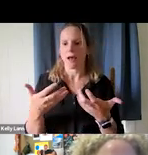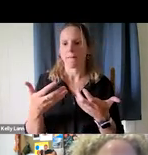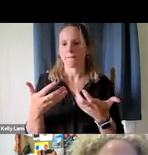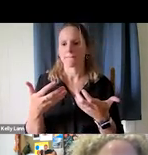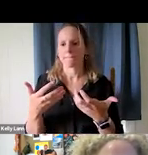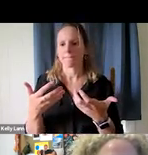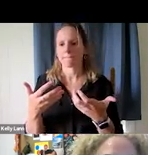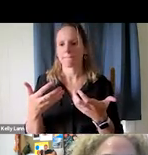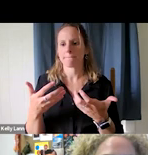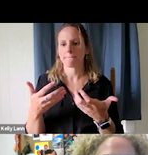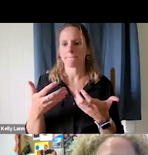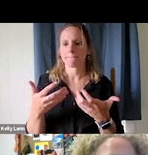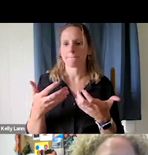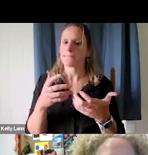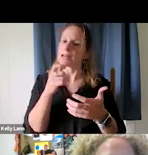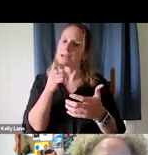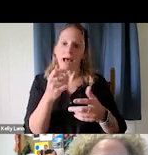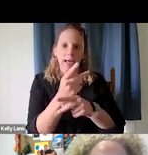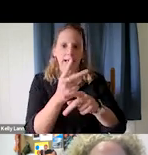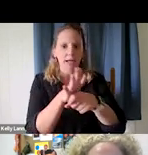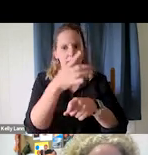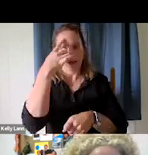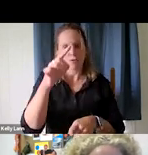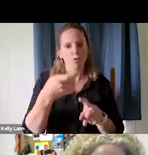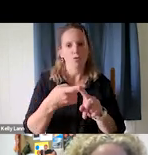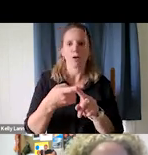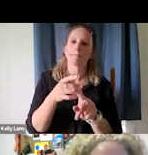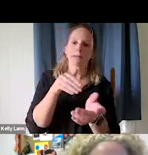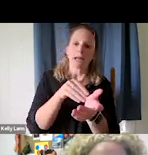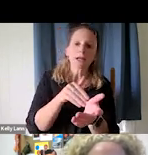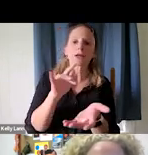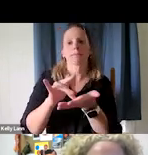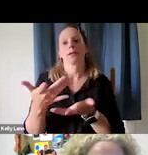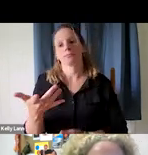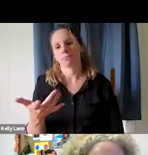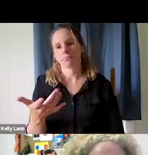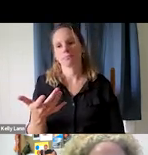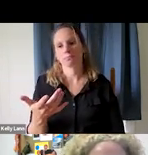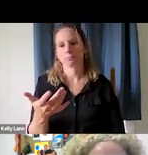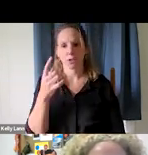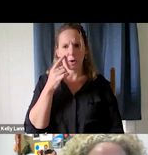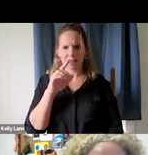are undercared for by psychiatry. And so I think, Natasha, I would like to ask you,